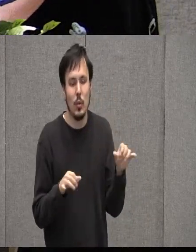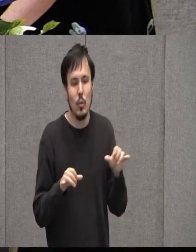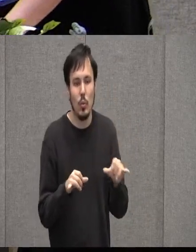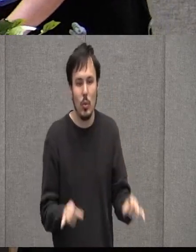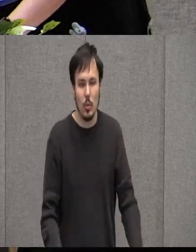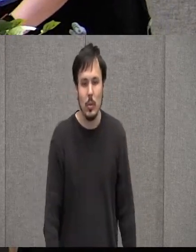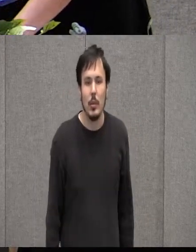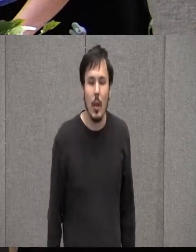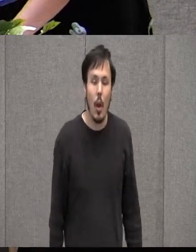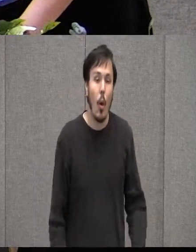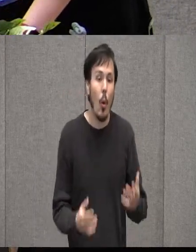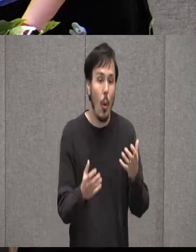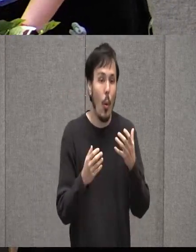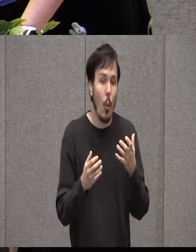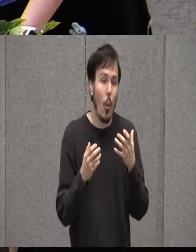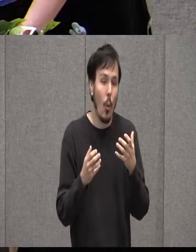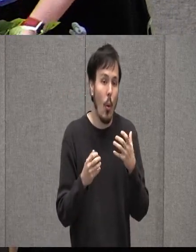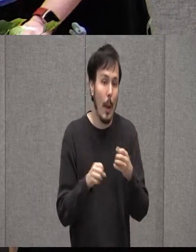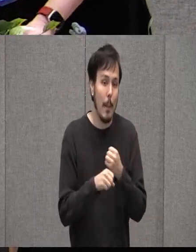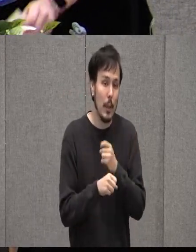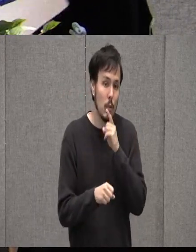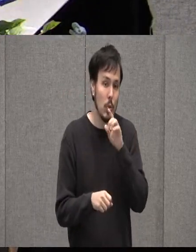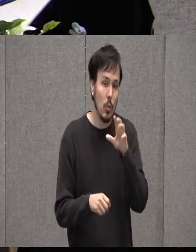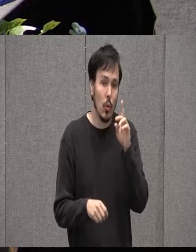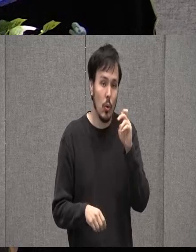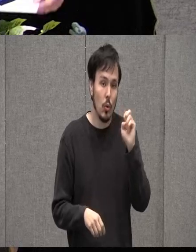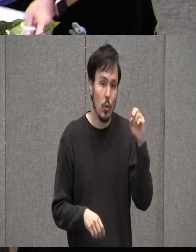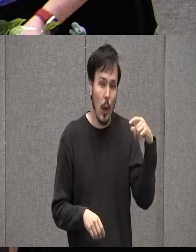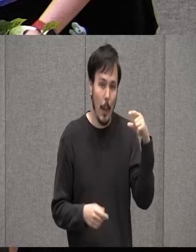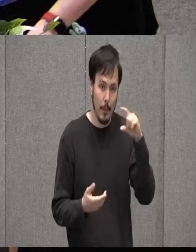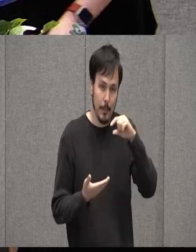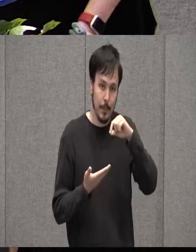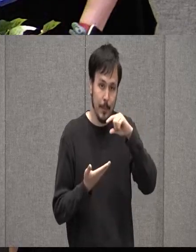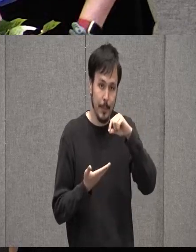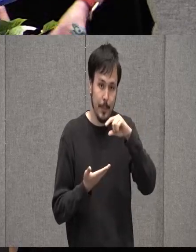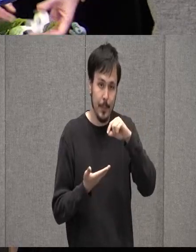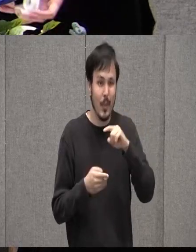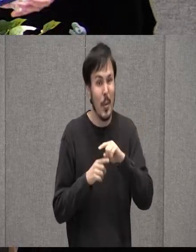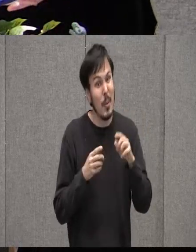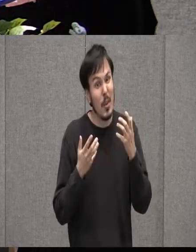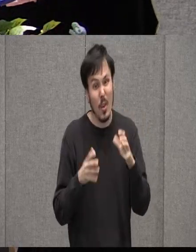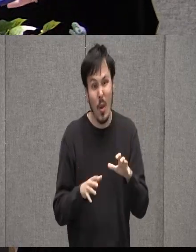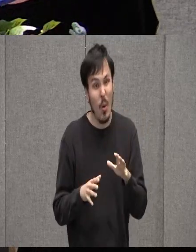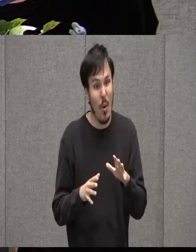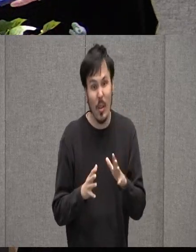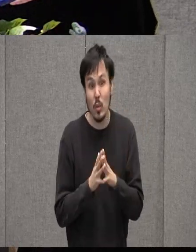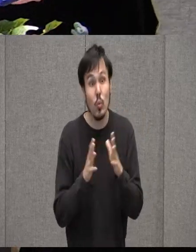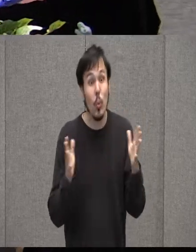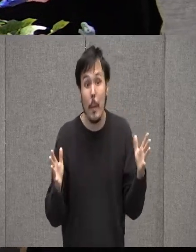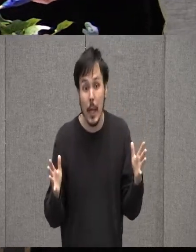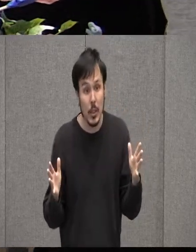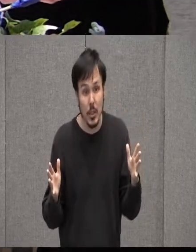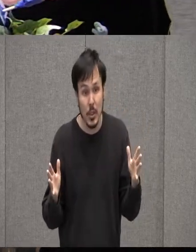You wanna put in some drops but I learned you don't wanna put in too much